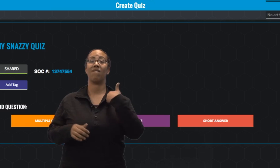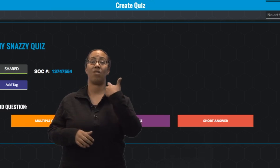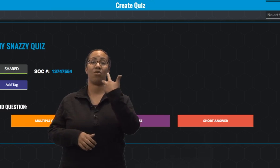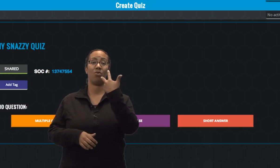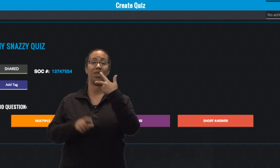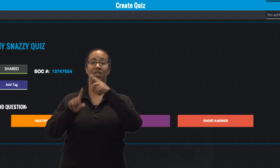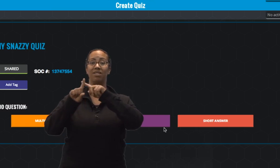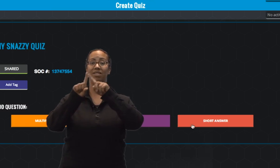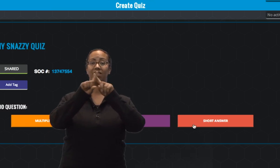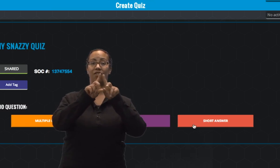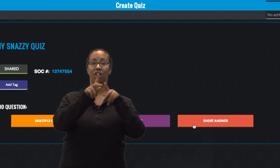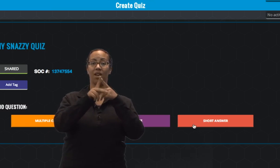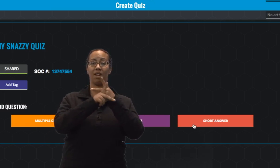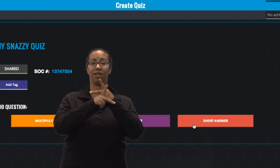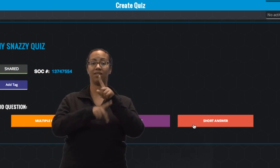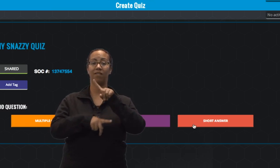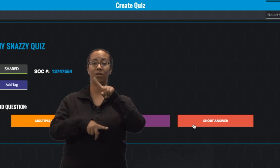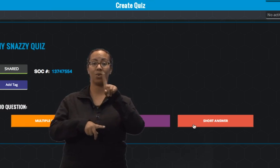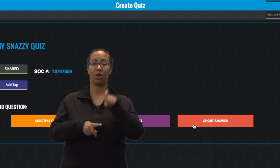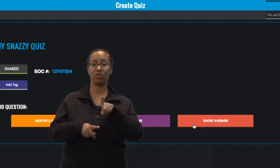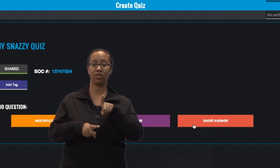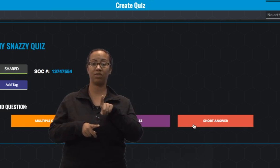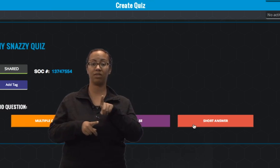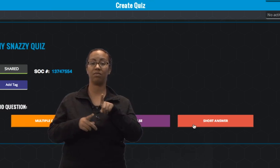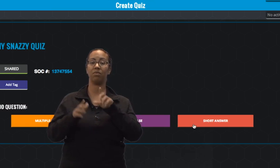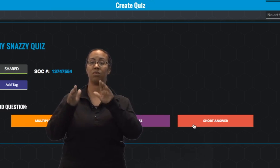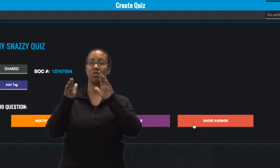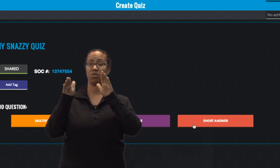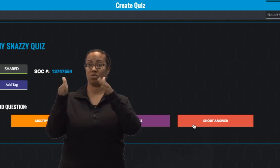We have three different types of questions.